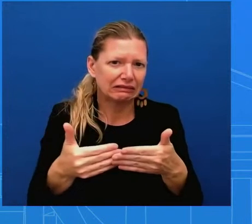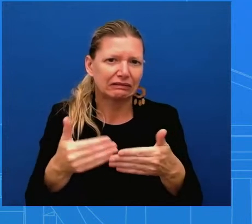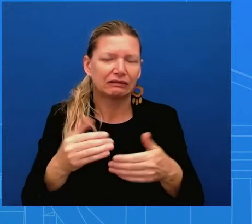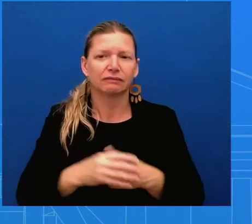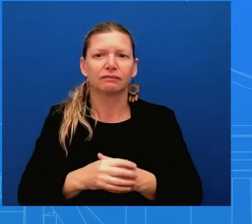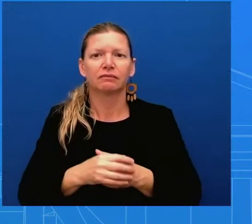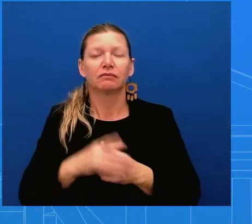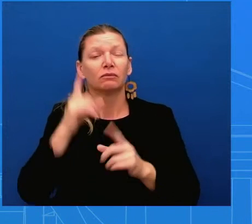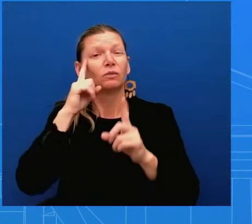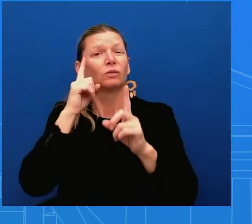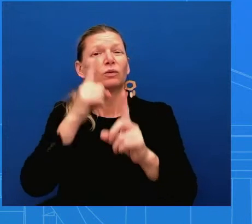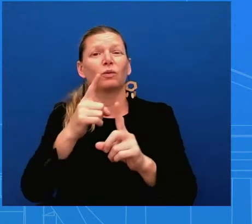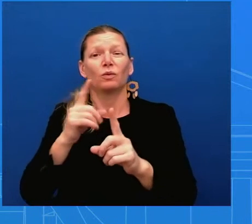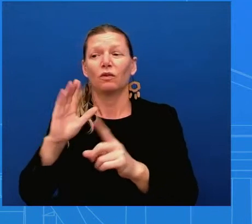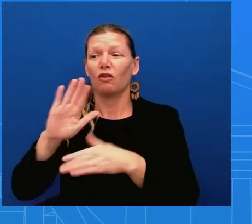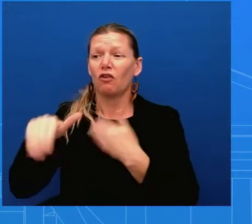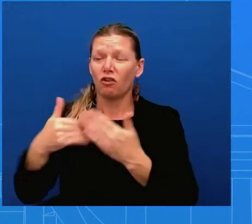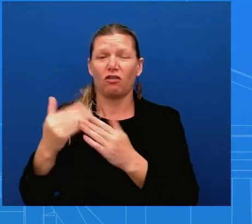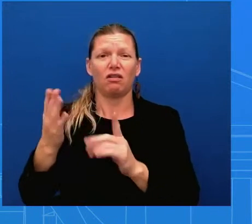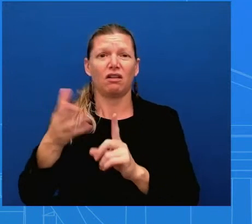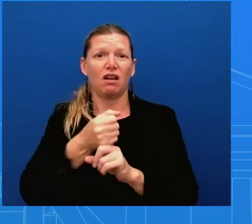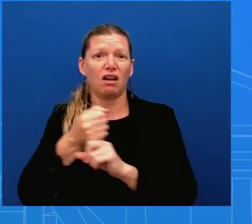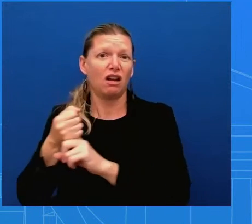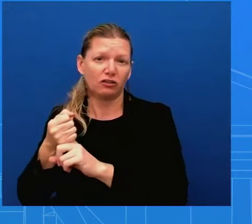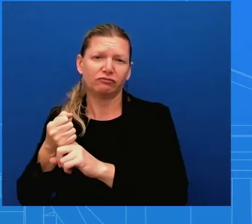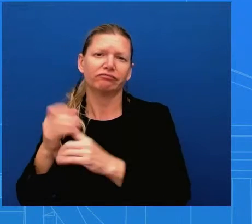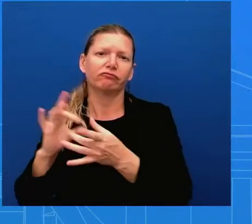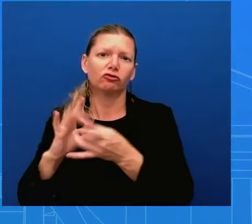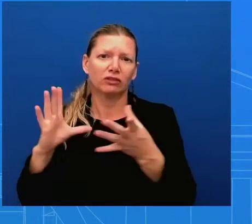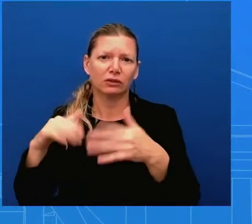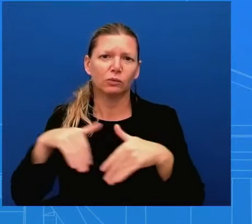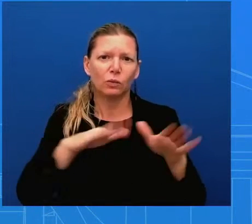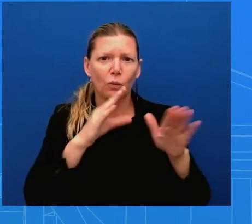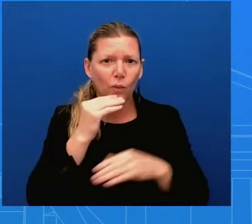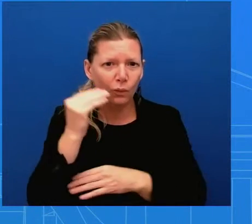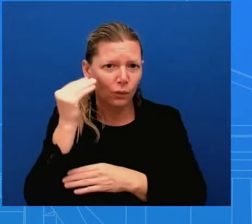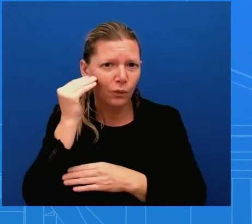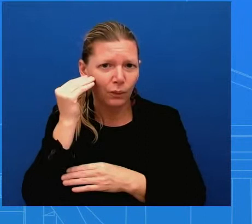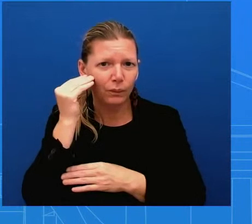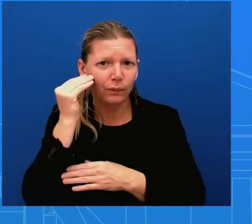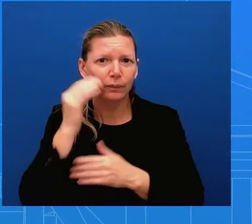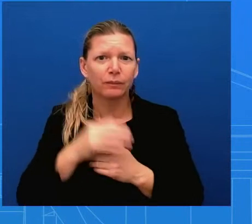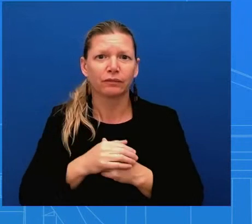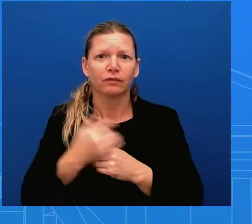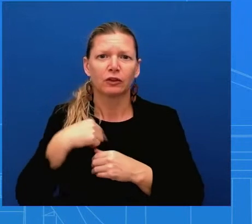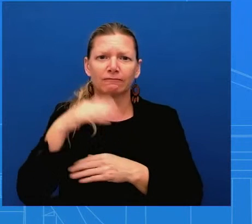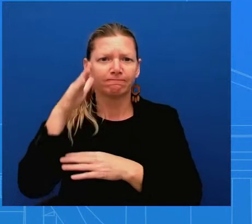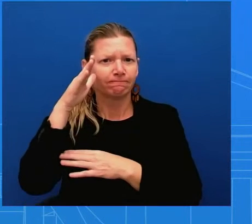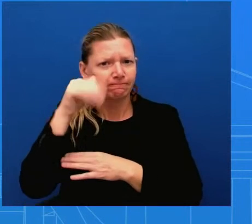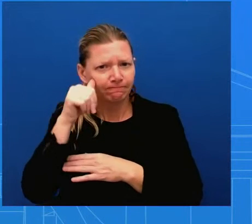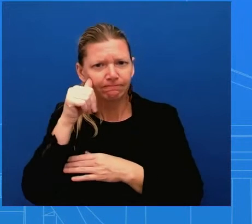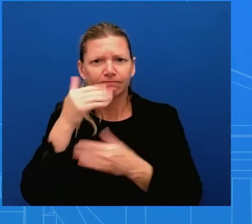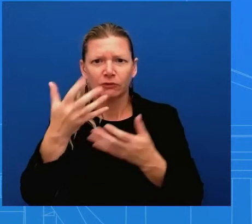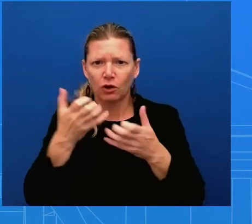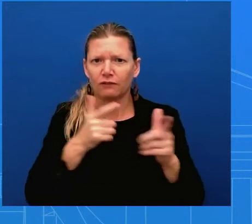to produce a ceasefire and hostage deal. We believe we can achieve that. I cannot tell you when. Yeah. The Press: Jake, I want to ask you about Russia. But just first on this -- on this topic.